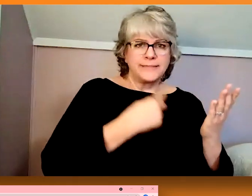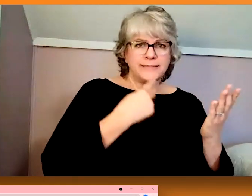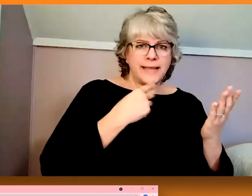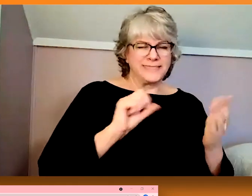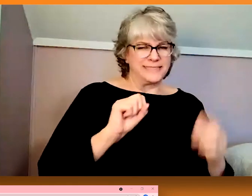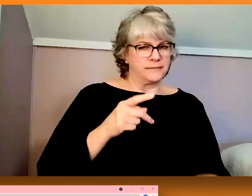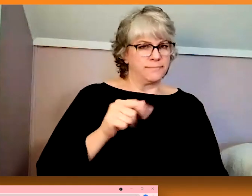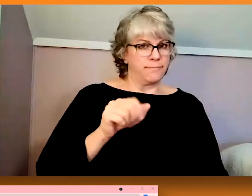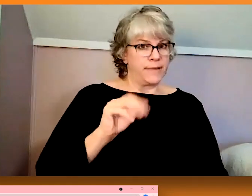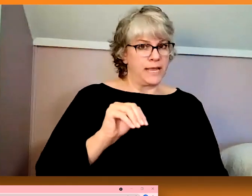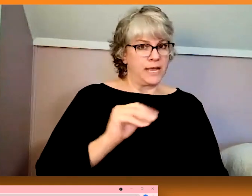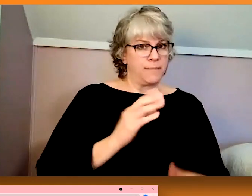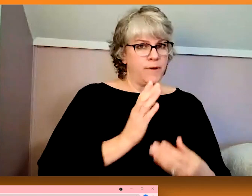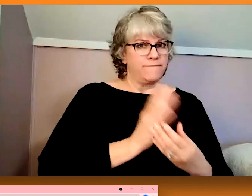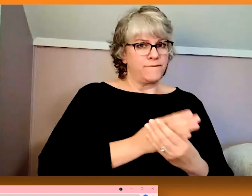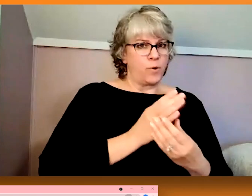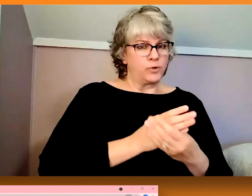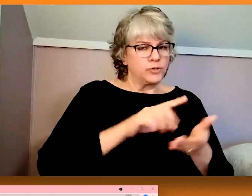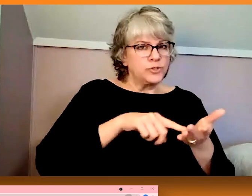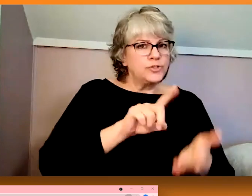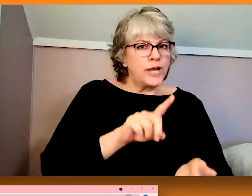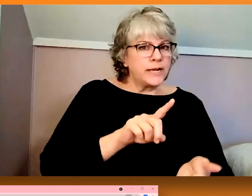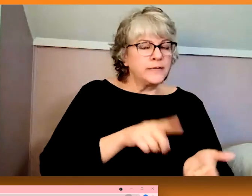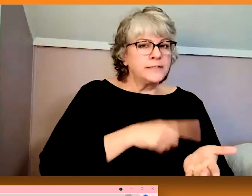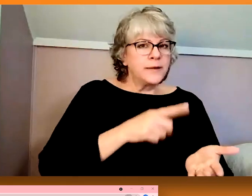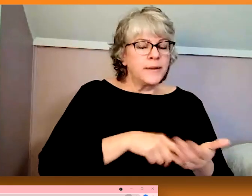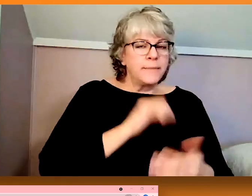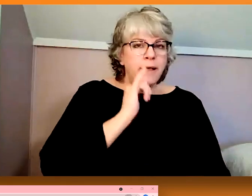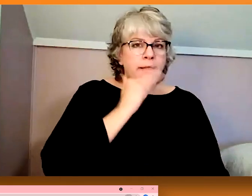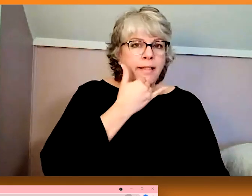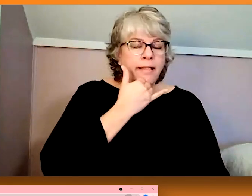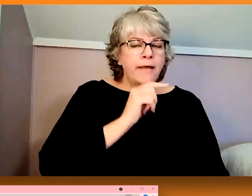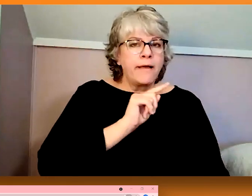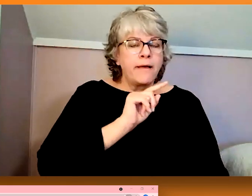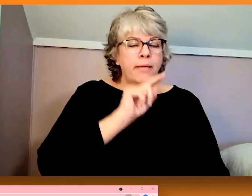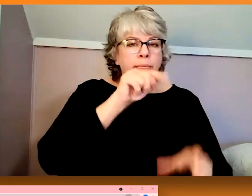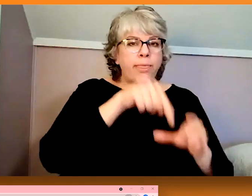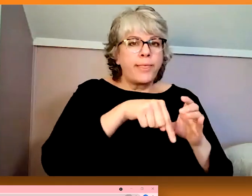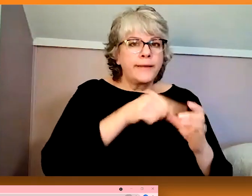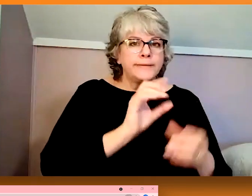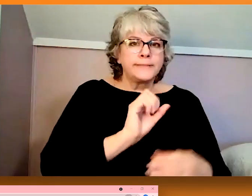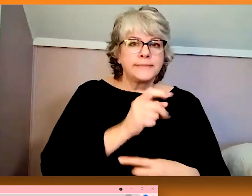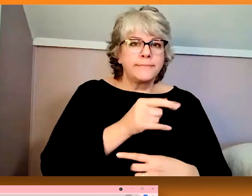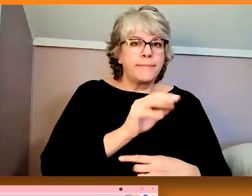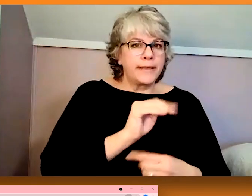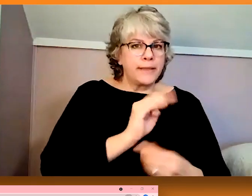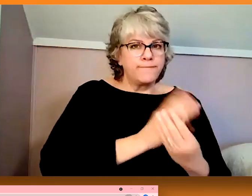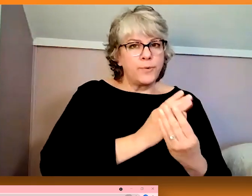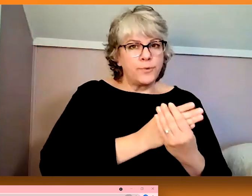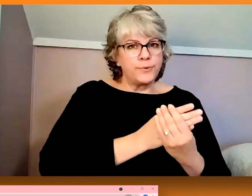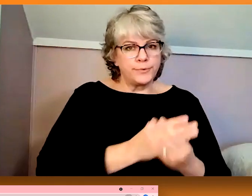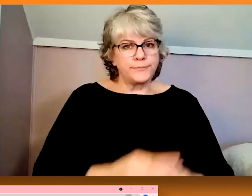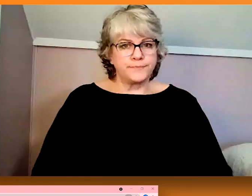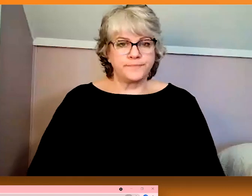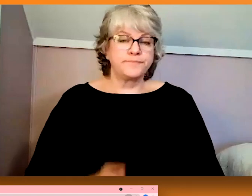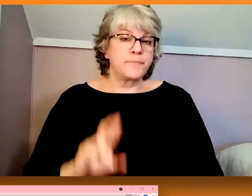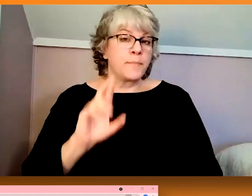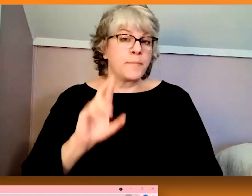So that must be--sometimes it might not go through. RIT might block it.